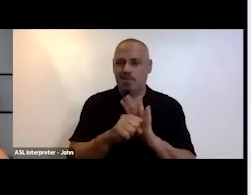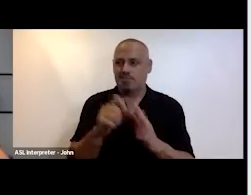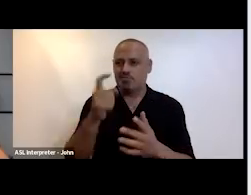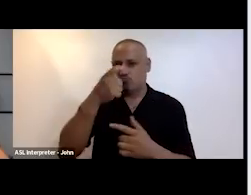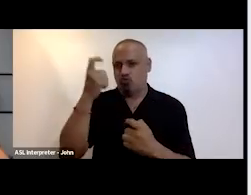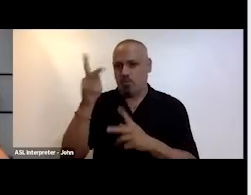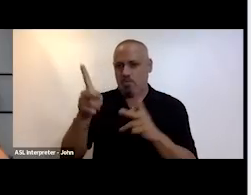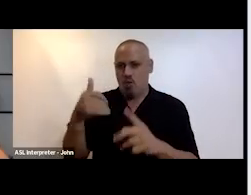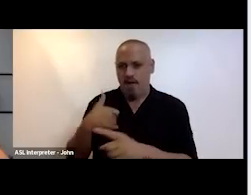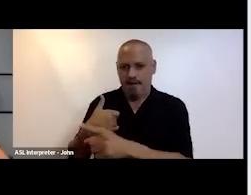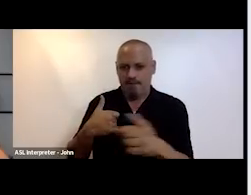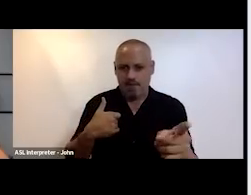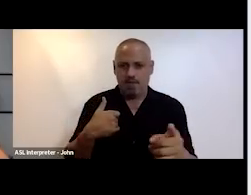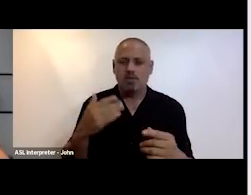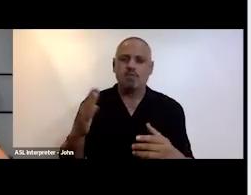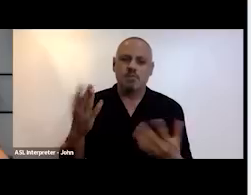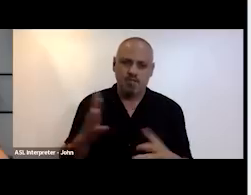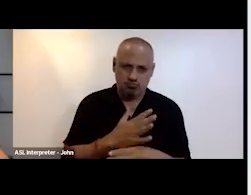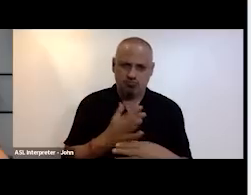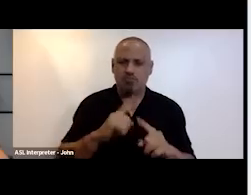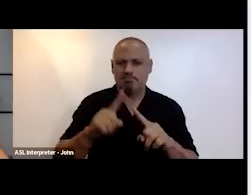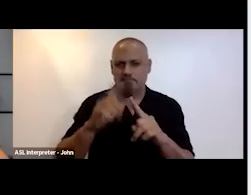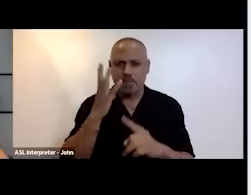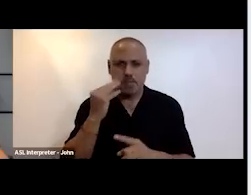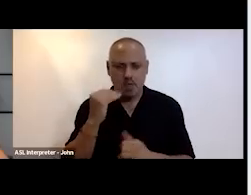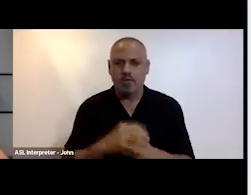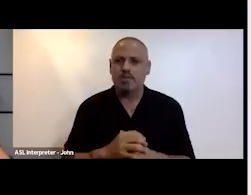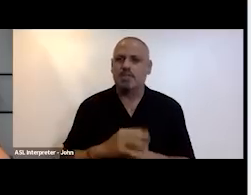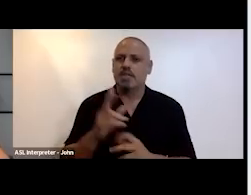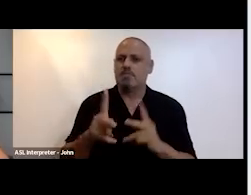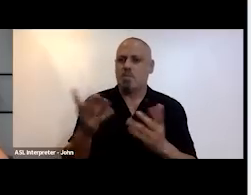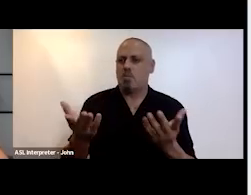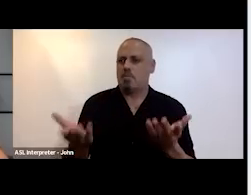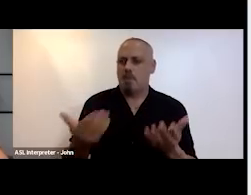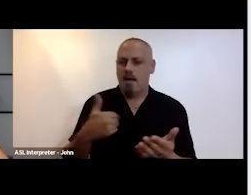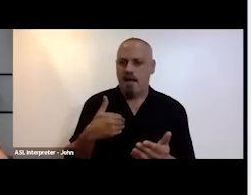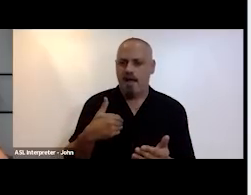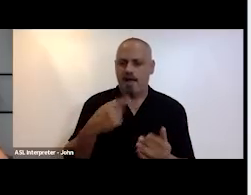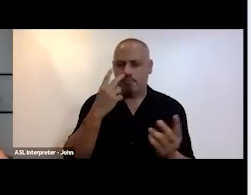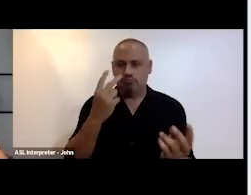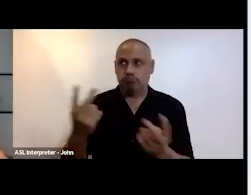So as we've kind of shared these different experiences, that folks may have these flashbacks, these nightmares,